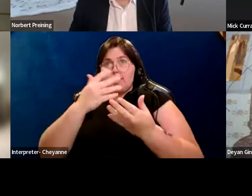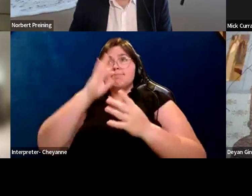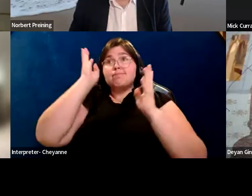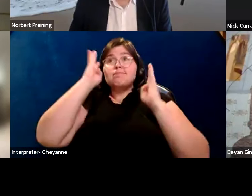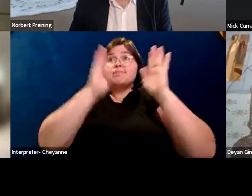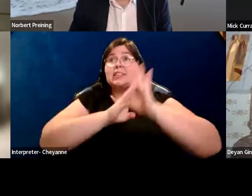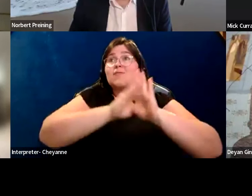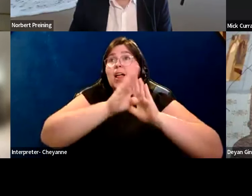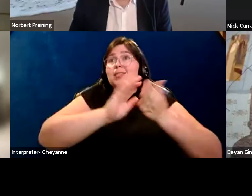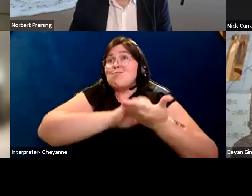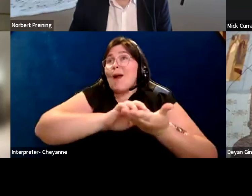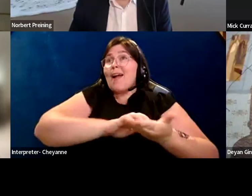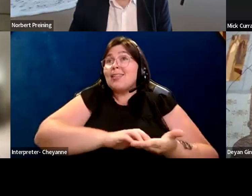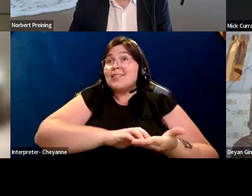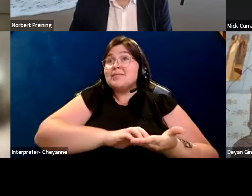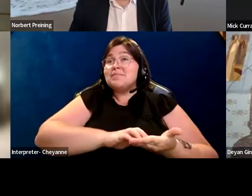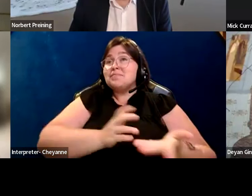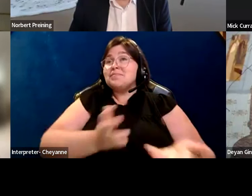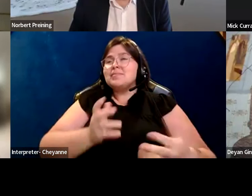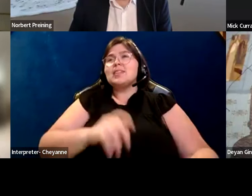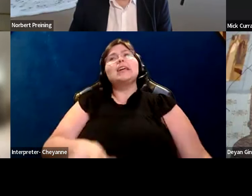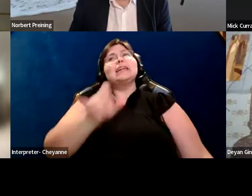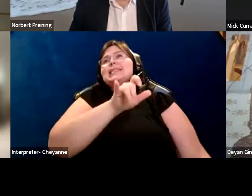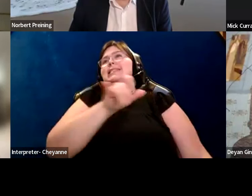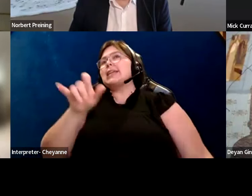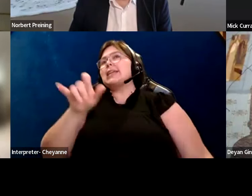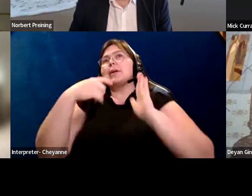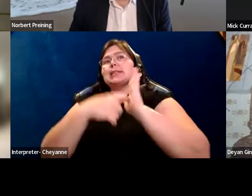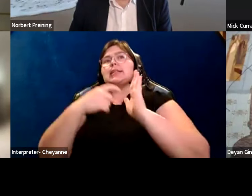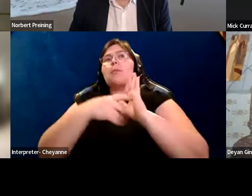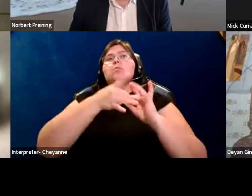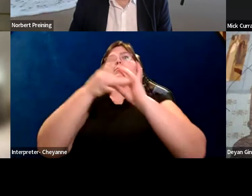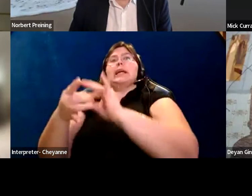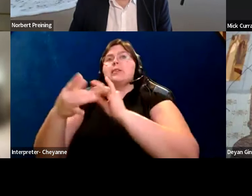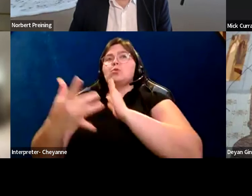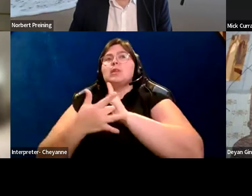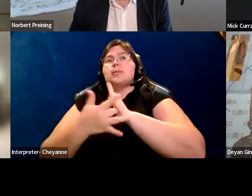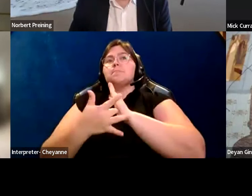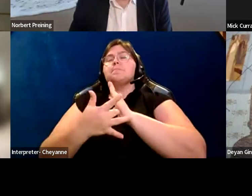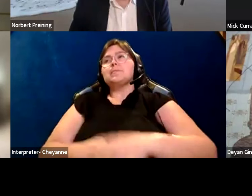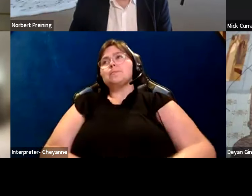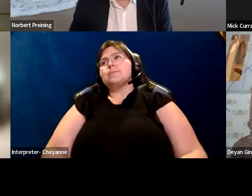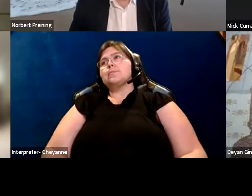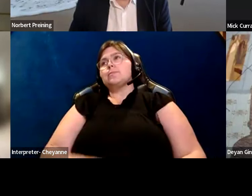And there are similar examples today as well in regards to technology. Practical benefits for everyone.